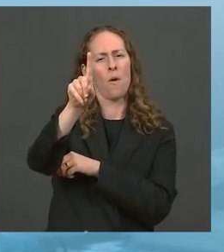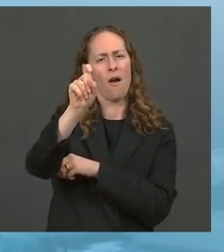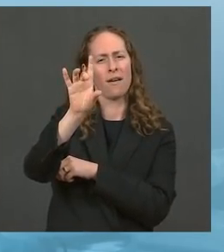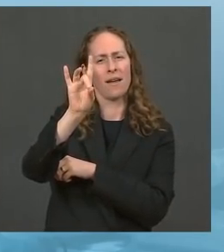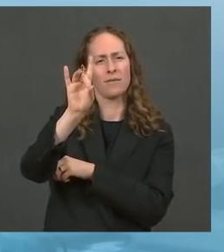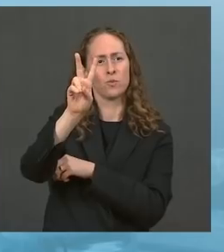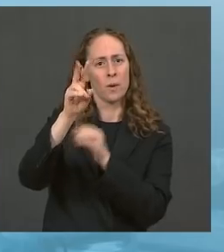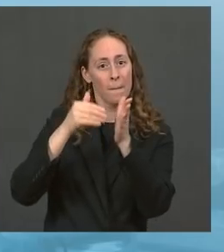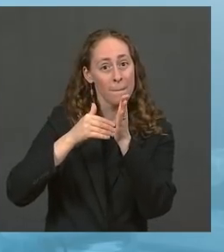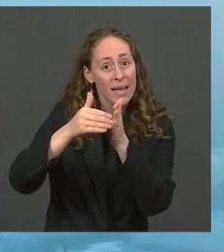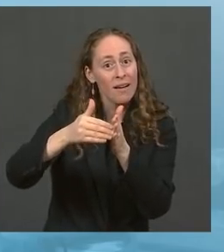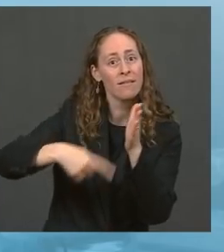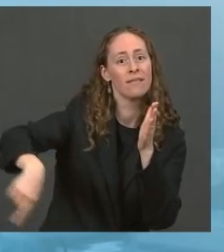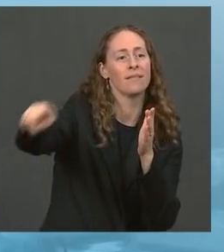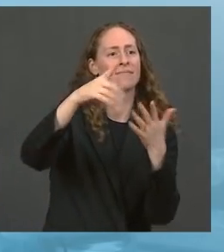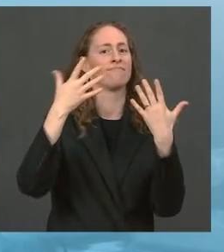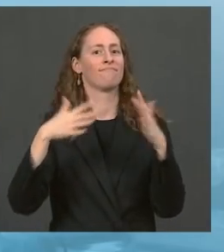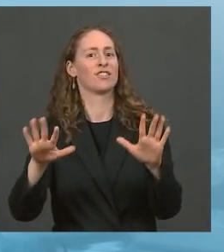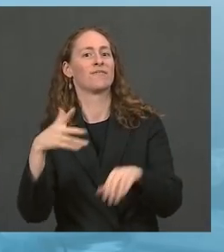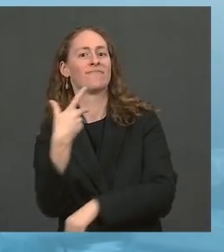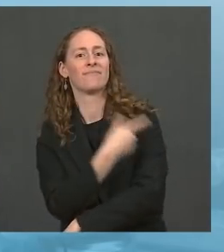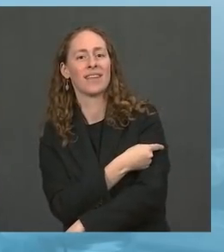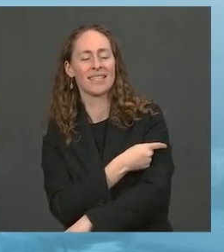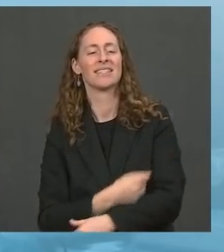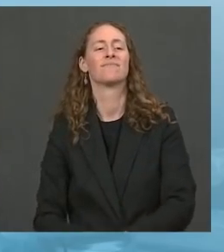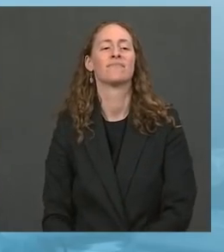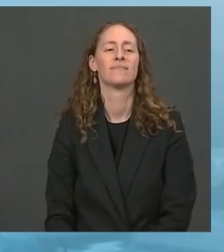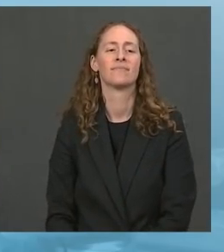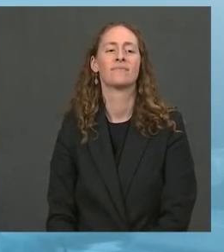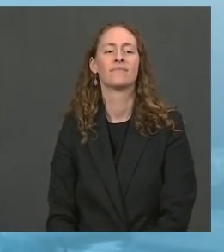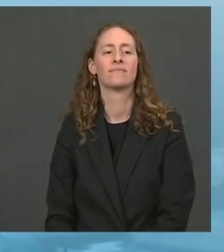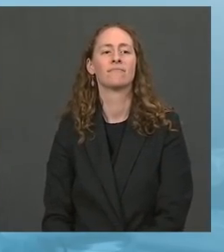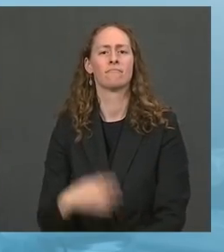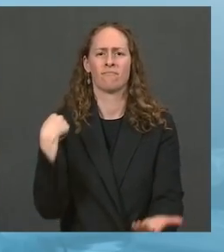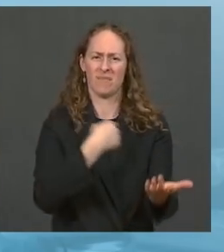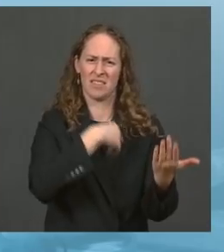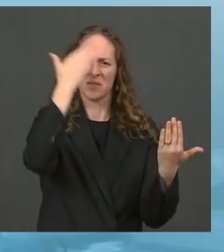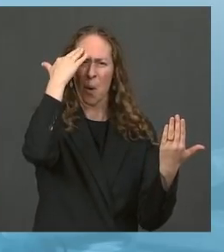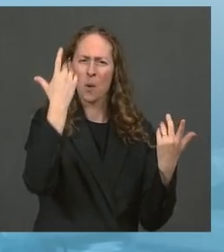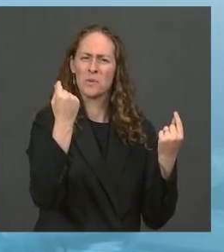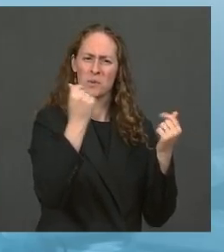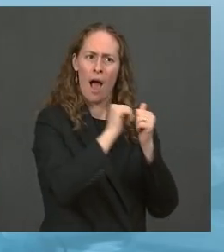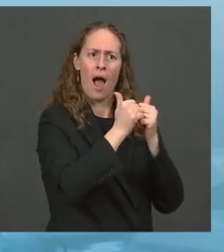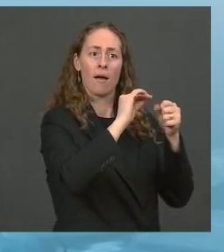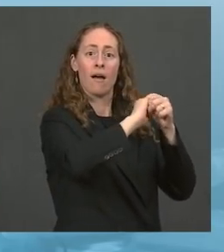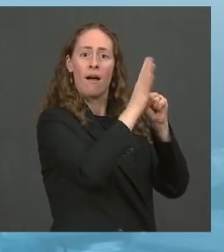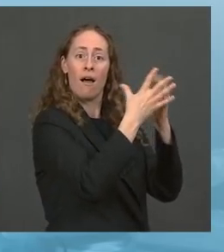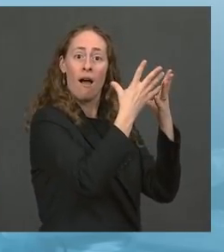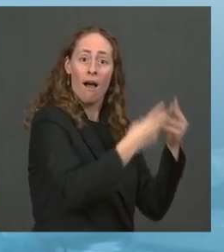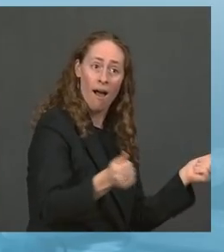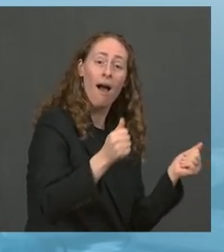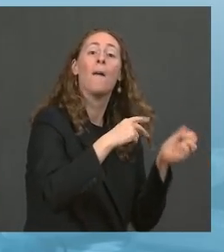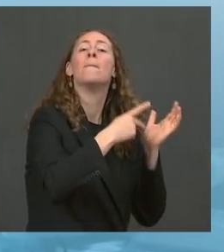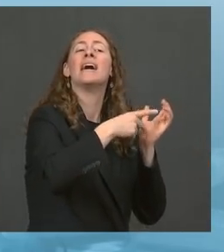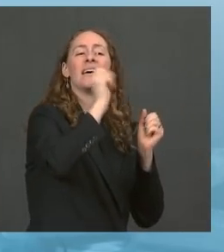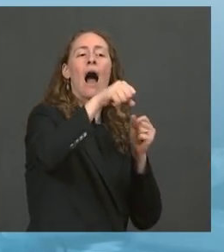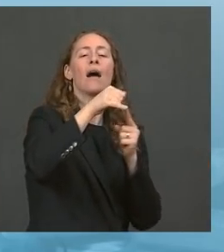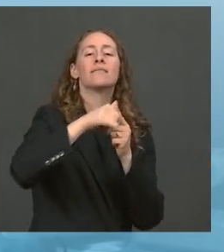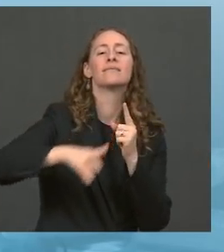But we also know that to beat the pandemic here, we need to beat it everywhere. And I made and I'm keeping the promise